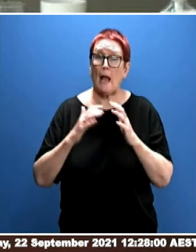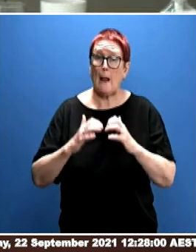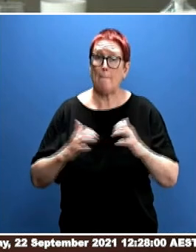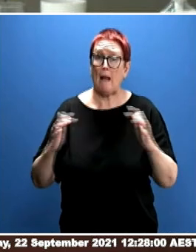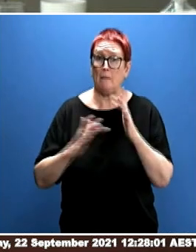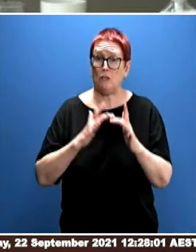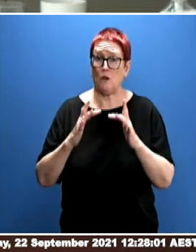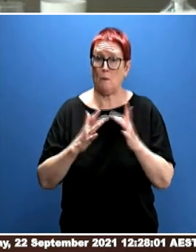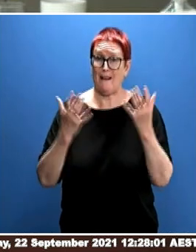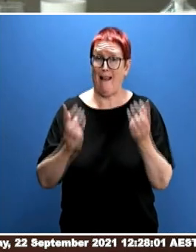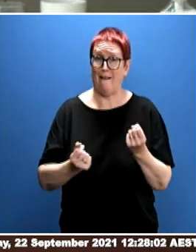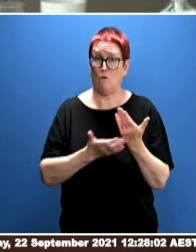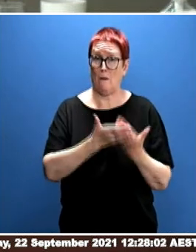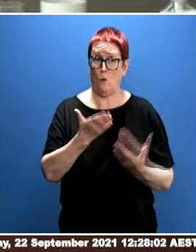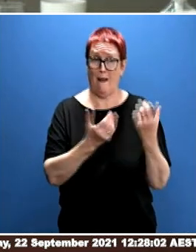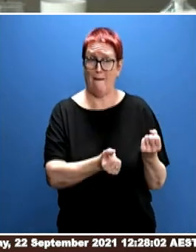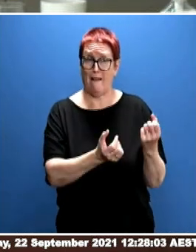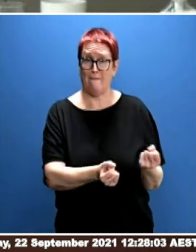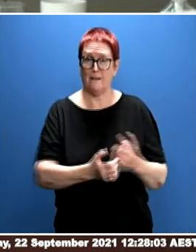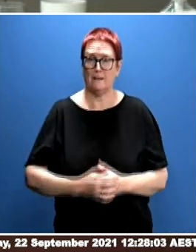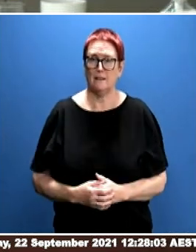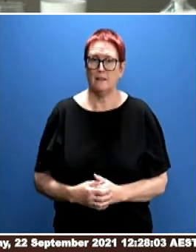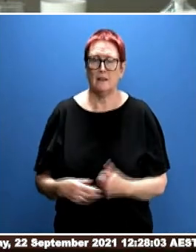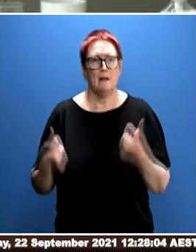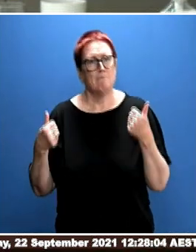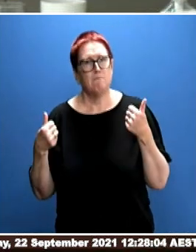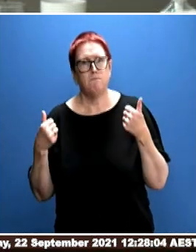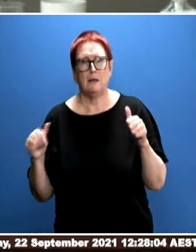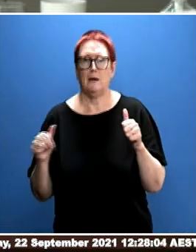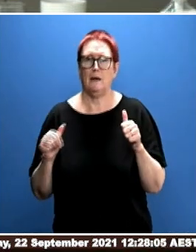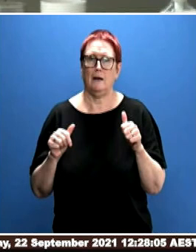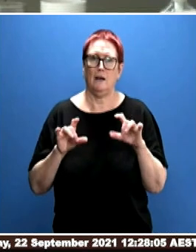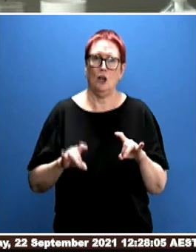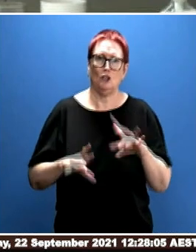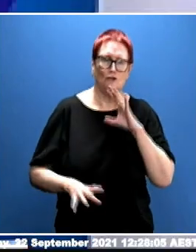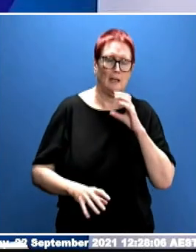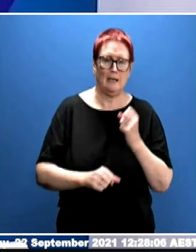There we go. Democracy is alive and well in Western Australia, apparently.